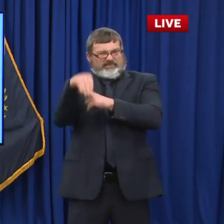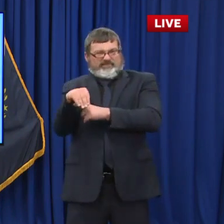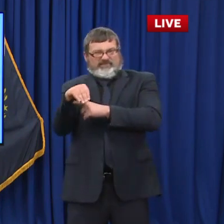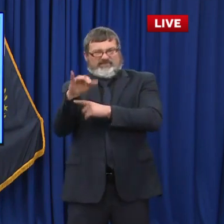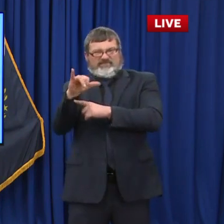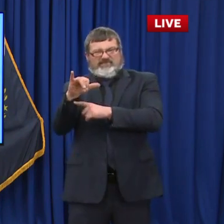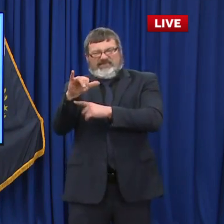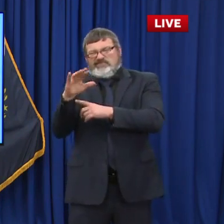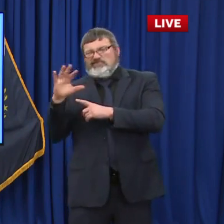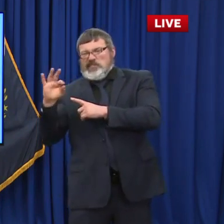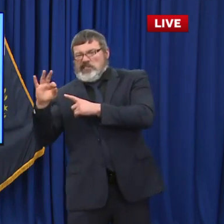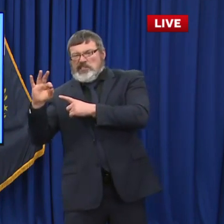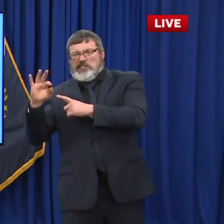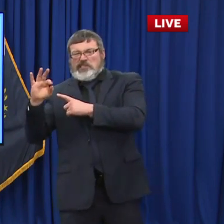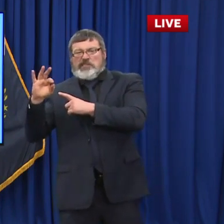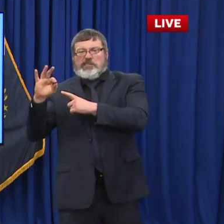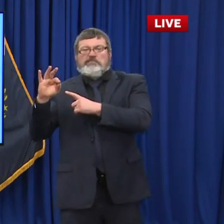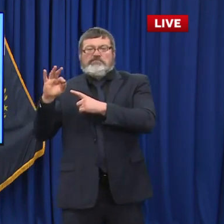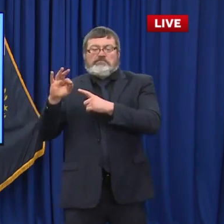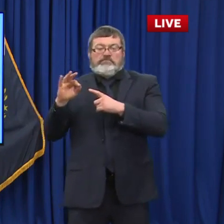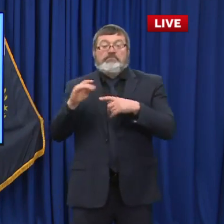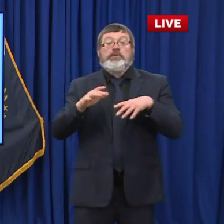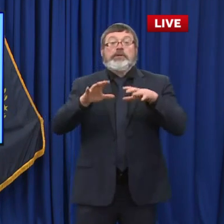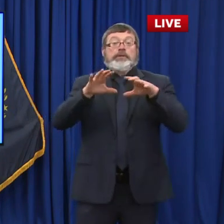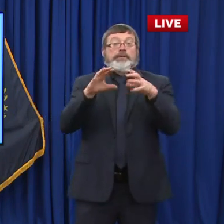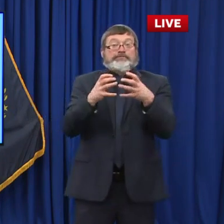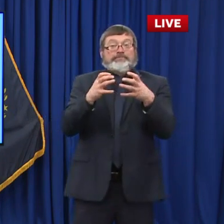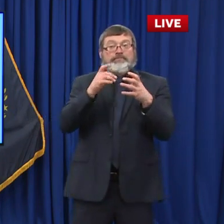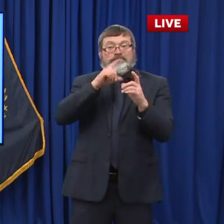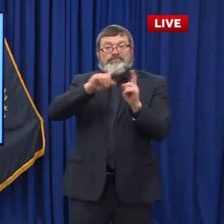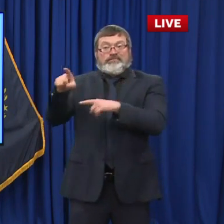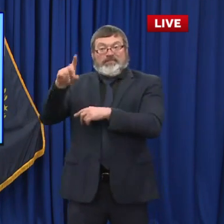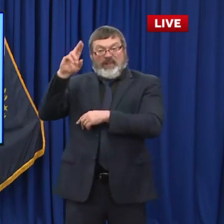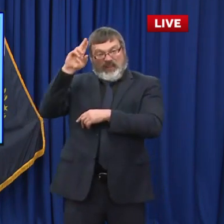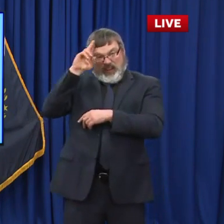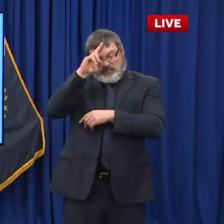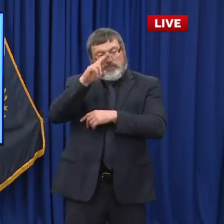IN NEW HAMPSHIRE, WE HAVE 280 PEOPLE HOSPITALIZED WITH COVID-19.